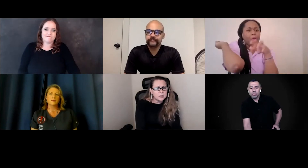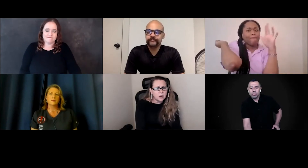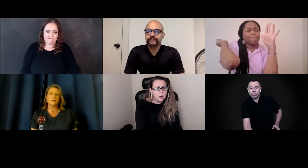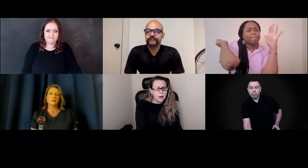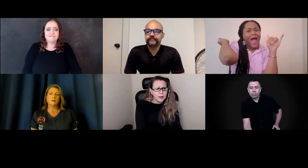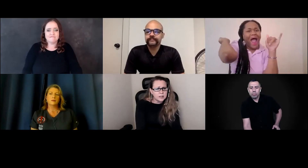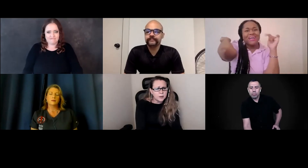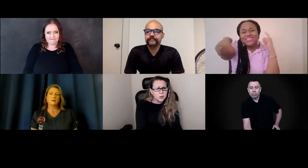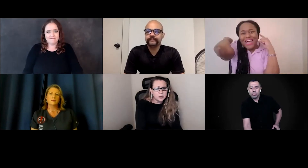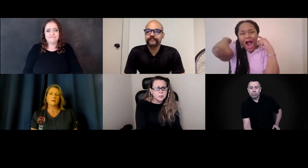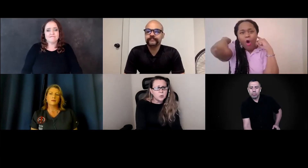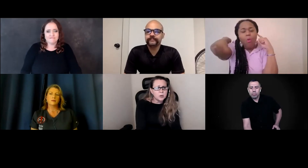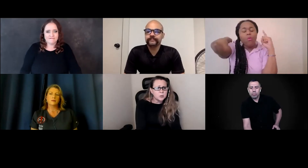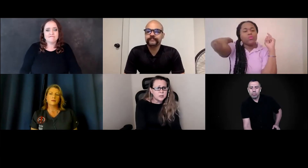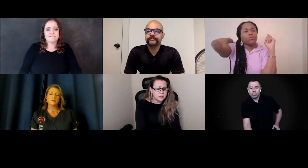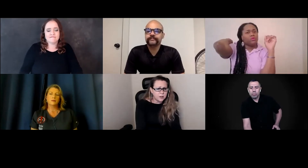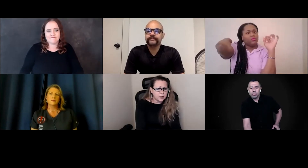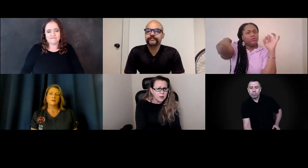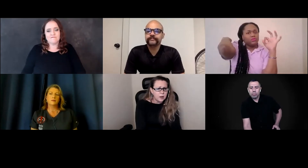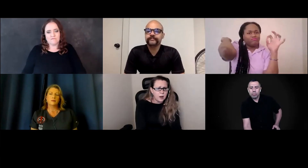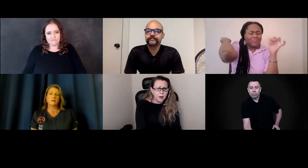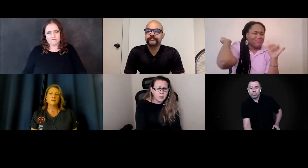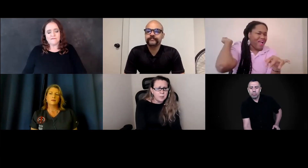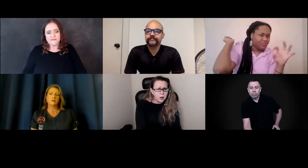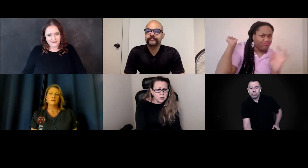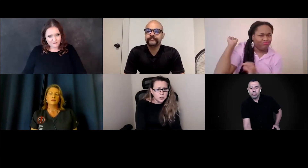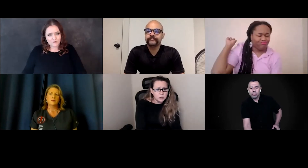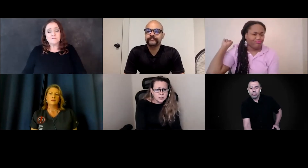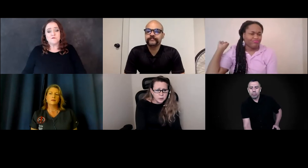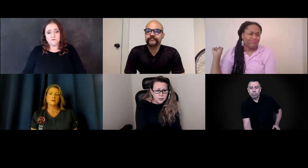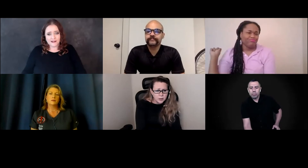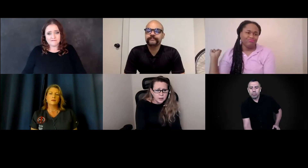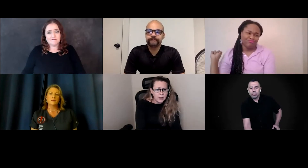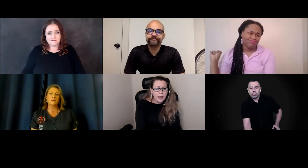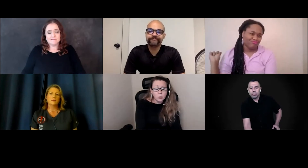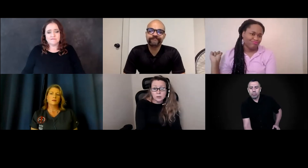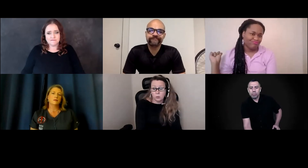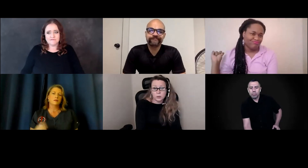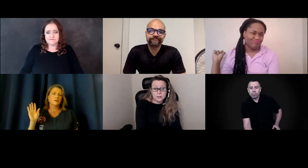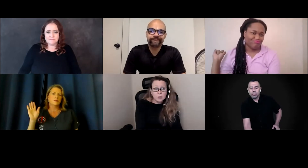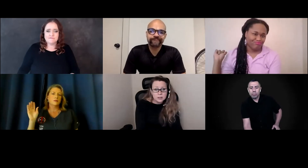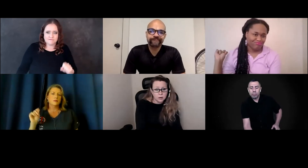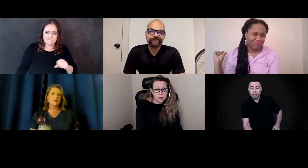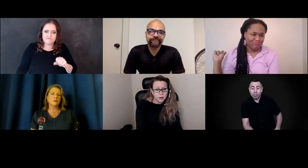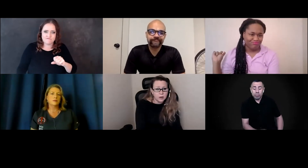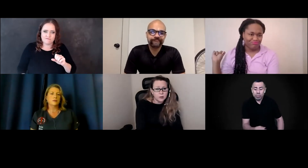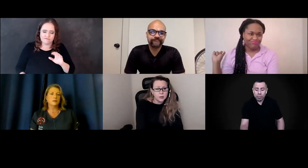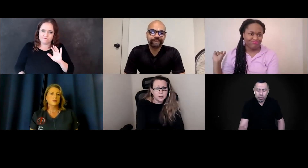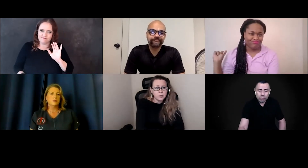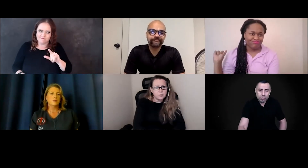So I ask my interpreters to be real specific about who is speaking and what sounds they're hearing, you know.